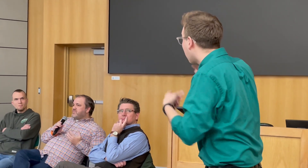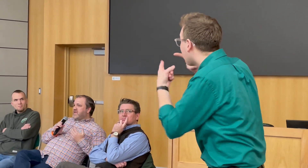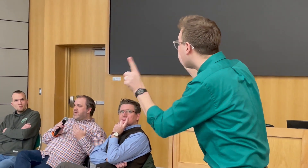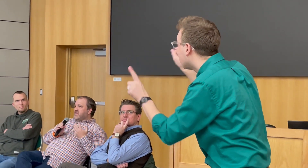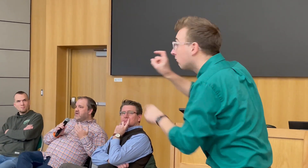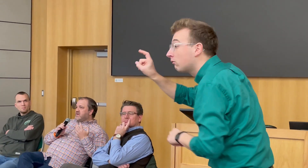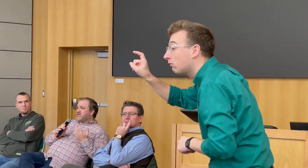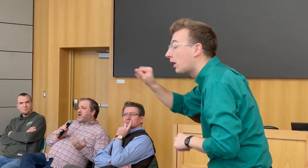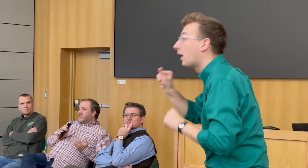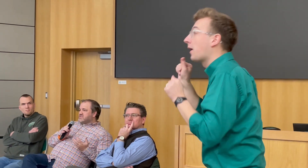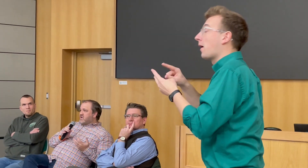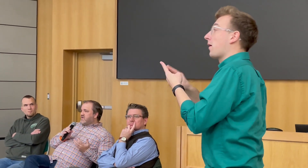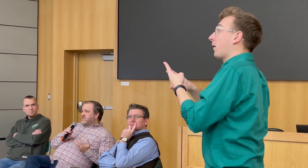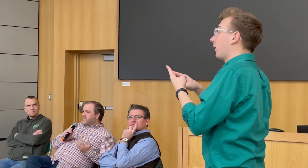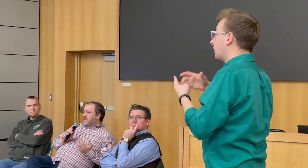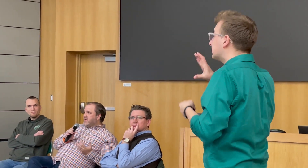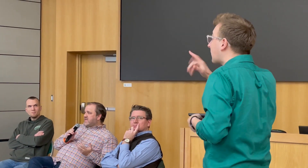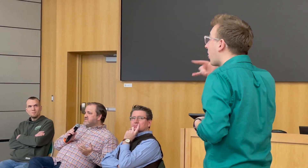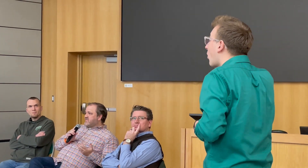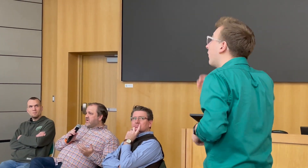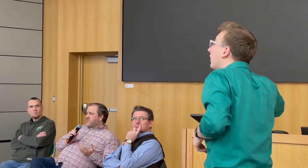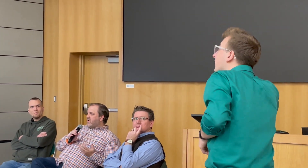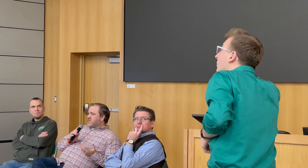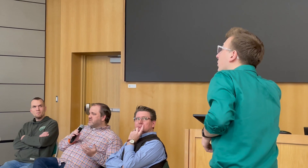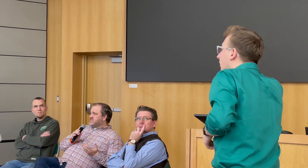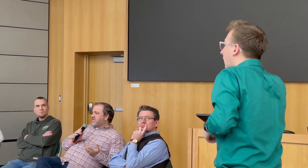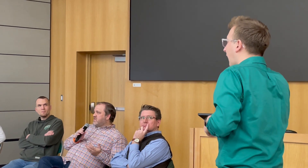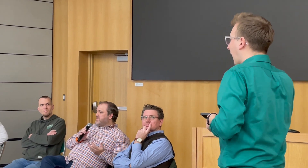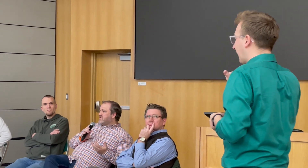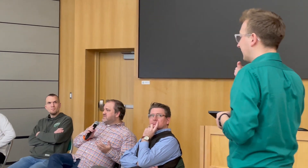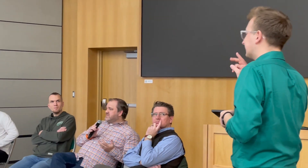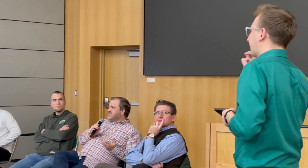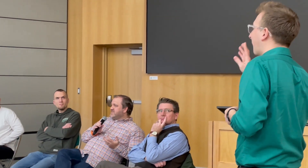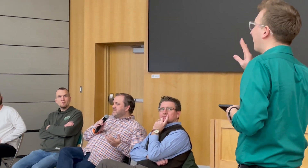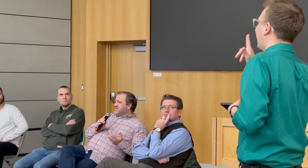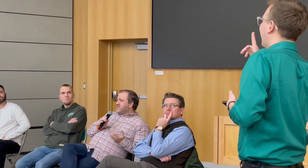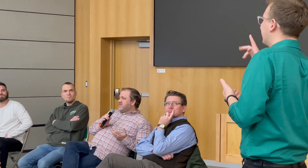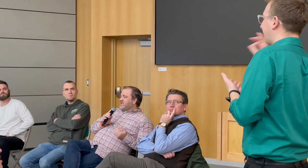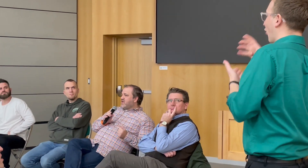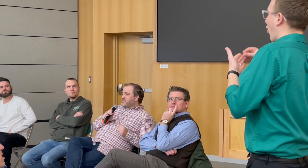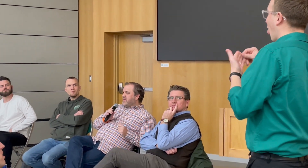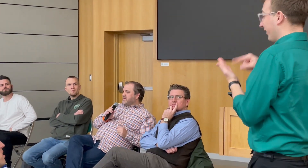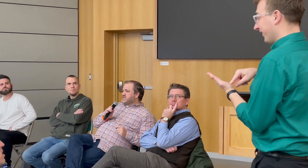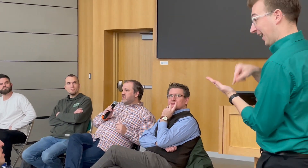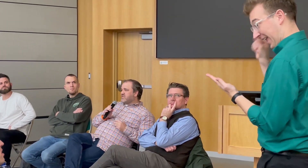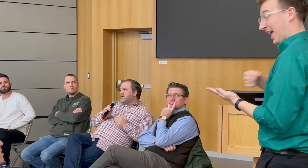help me to talk to the cell phone and get that $700 cell phone device you know what I mean so